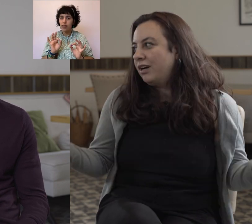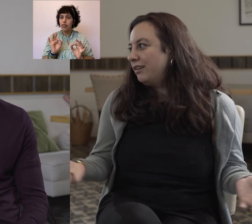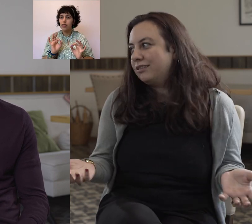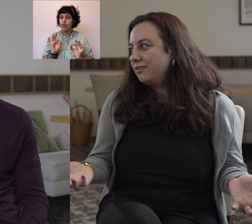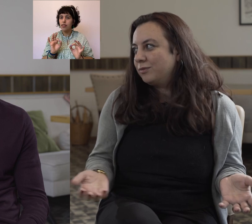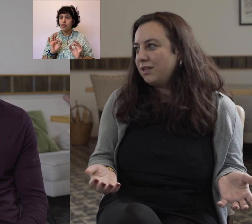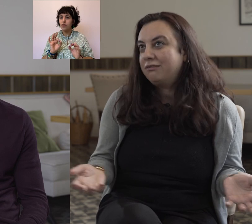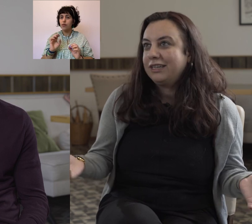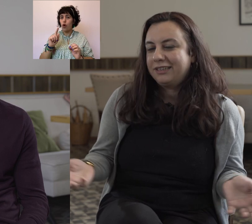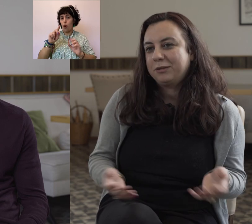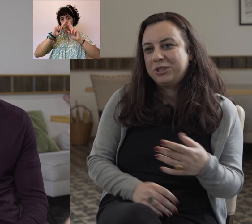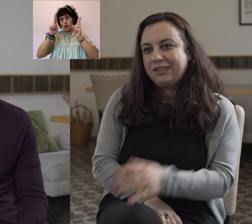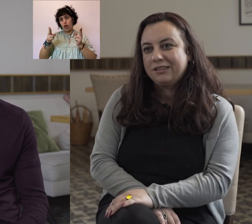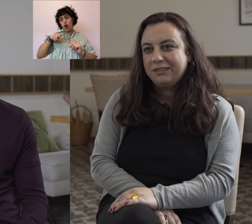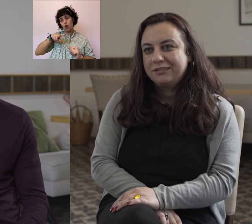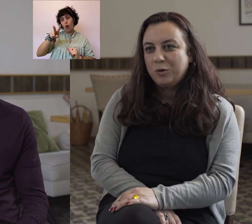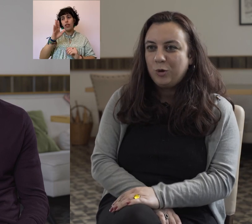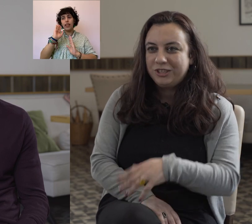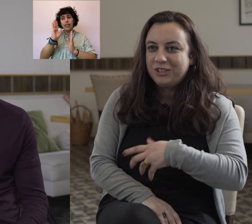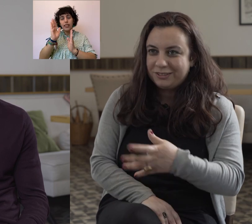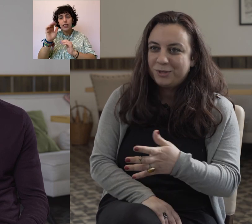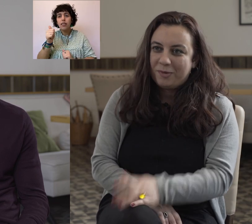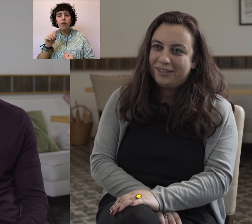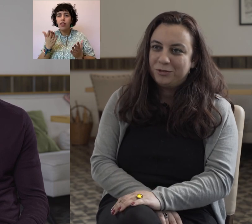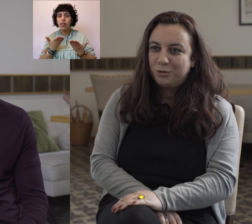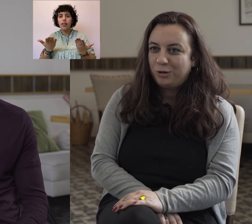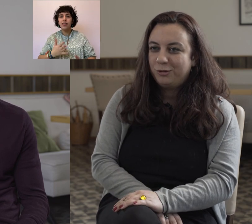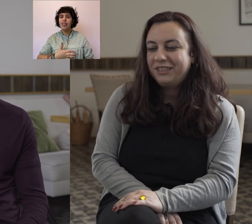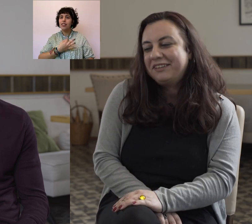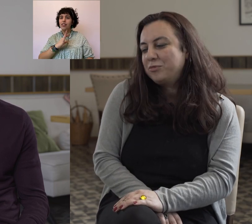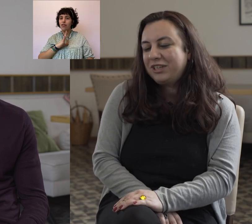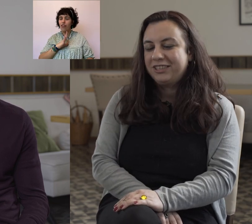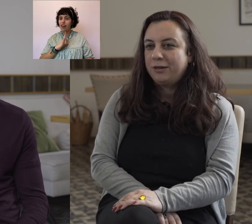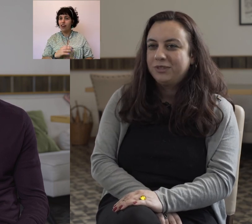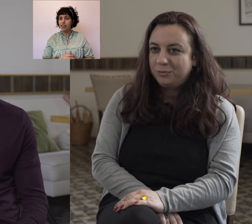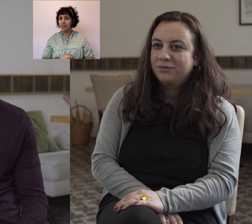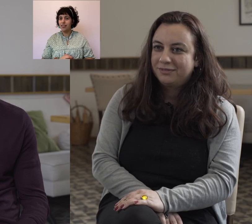where I fight and go out like that. Saying that I will still wear this